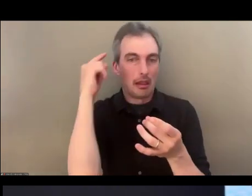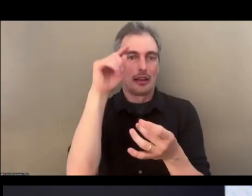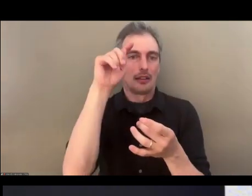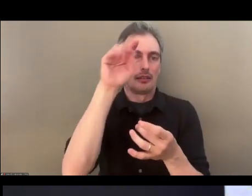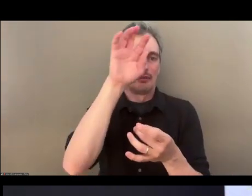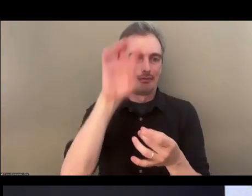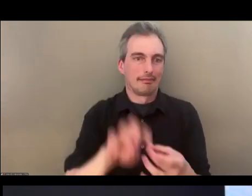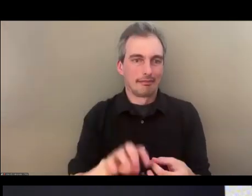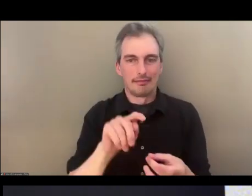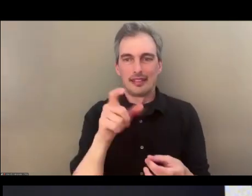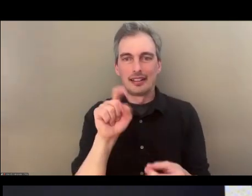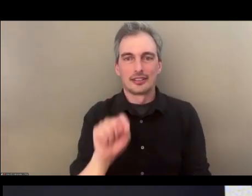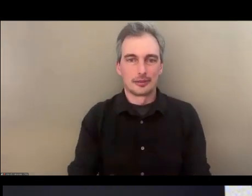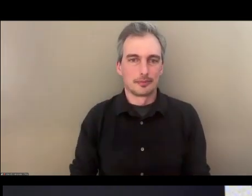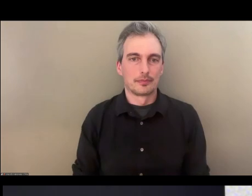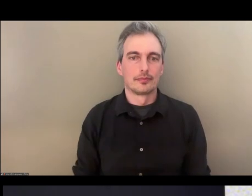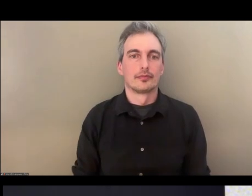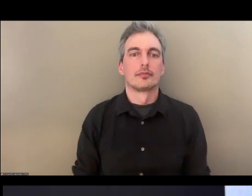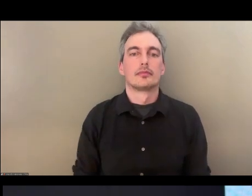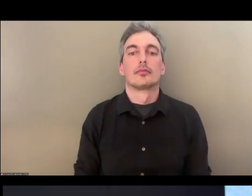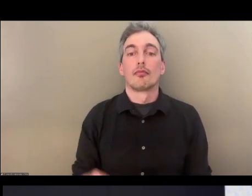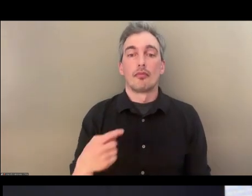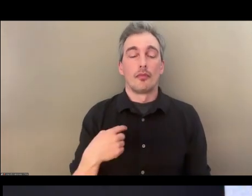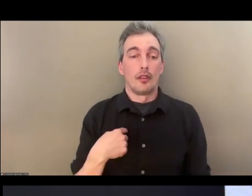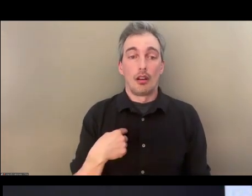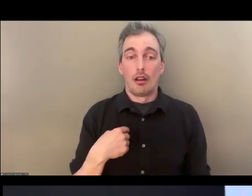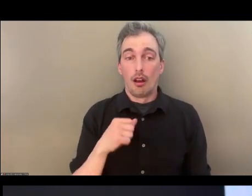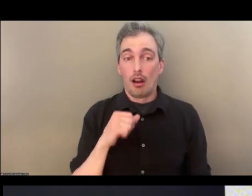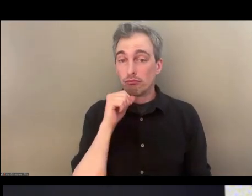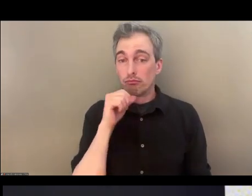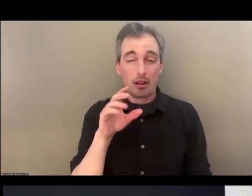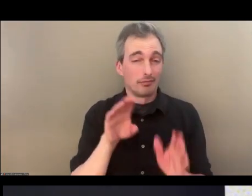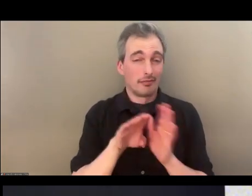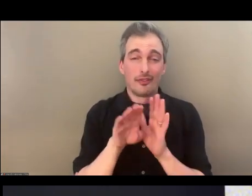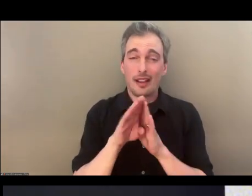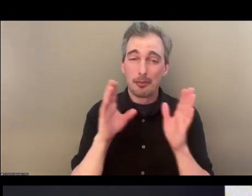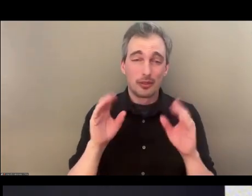I used a bookmarklet style, and it will analyze the page and